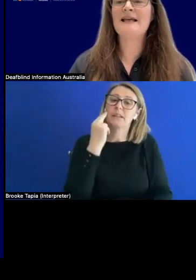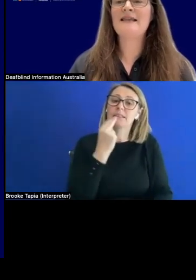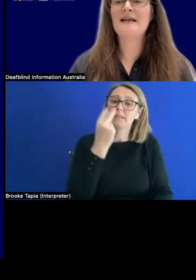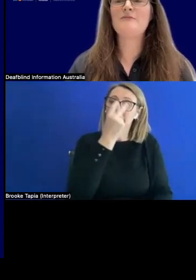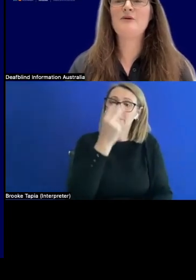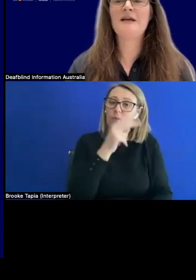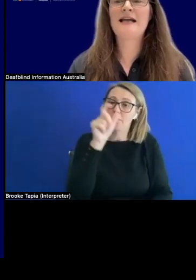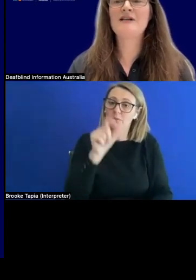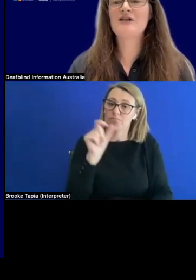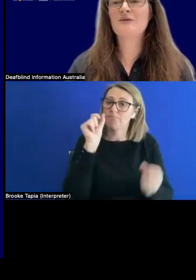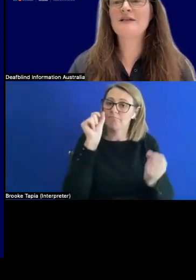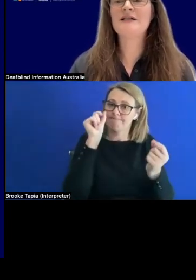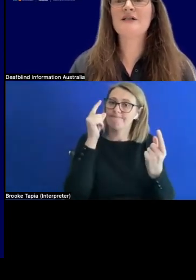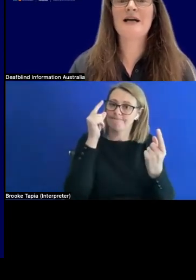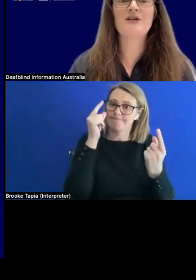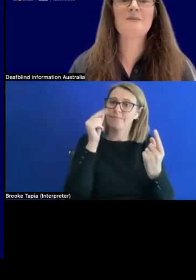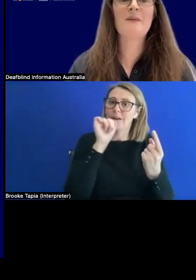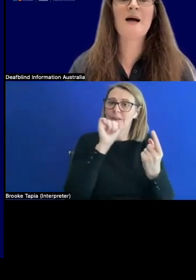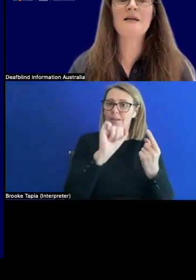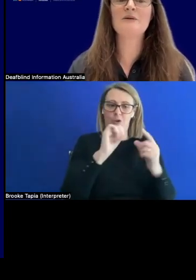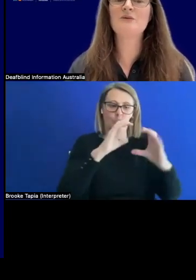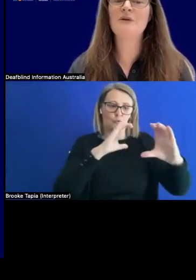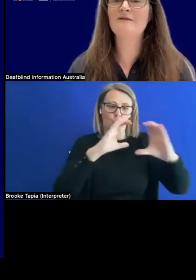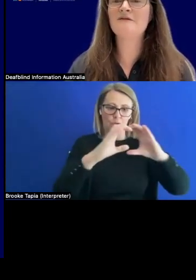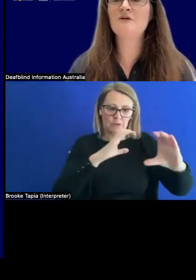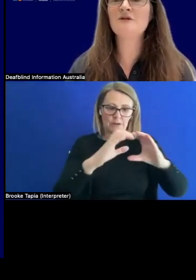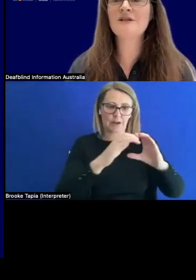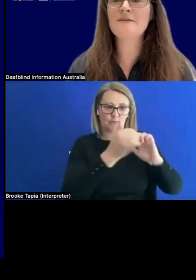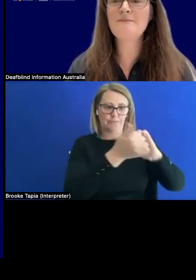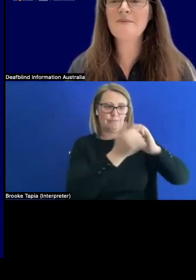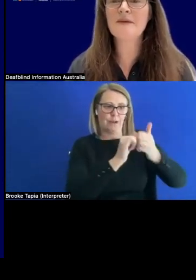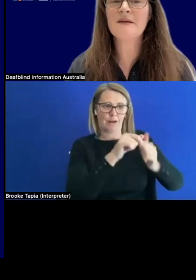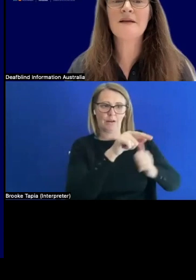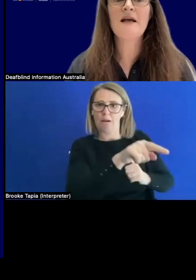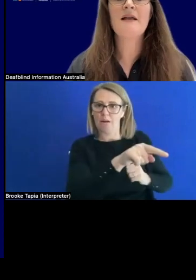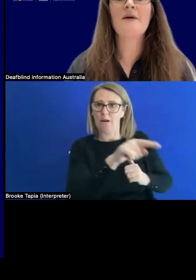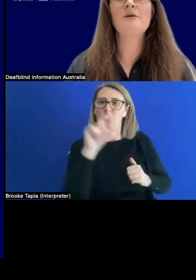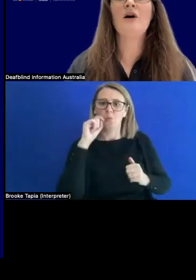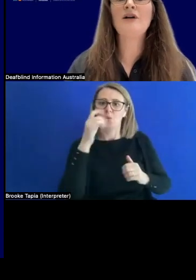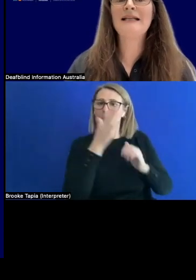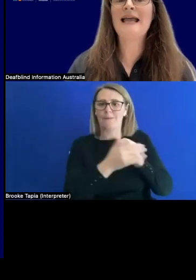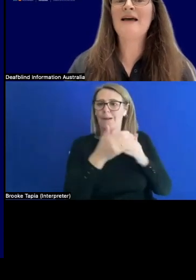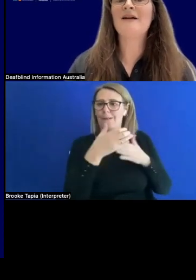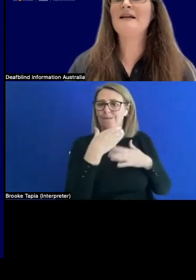that their communication or interaction partner will never force them. They will only ever